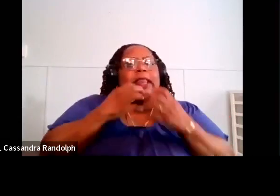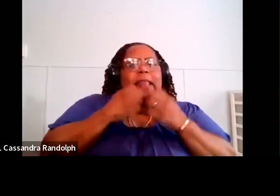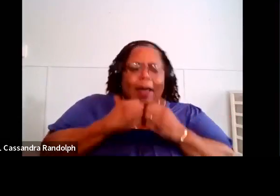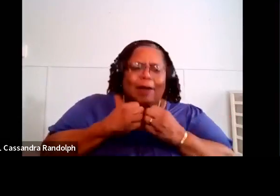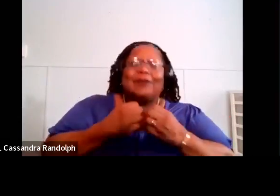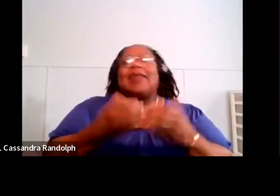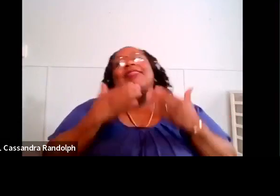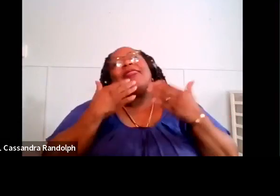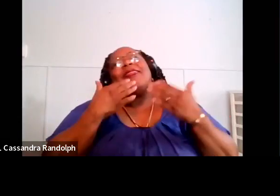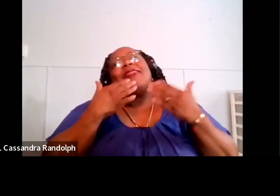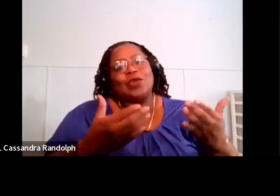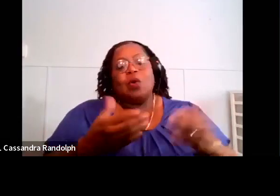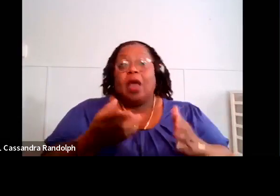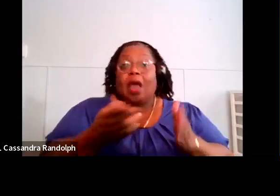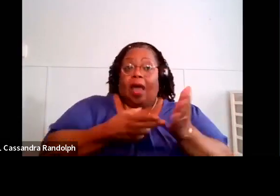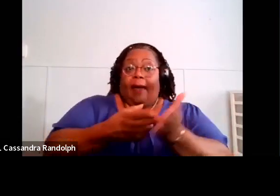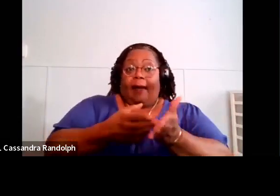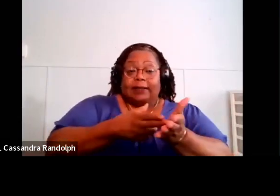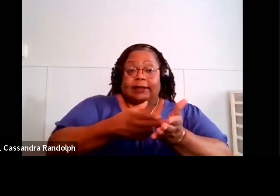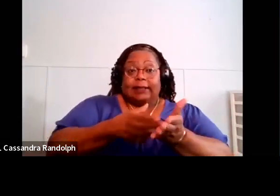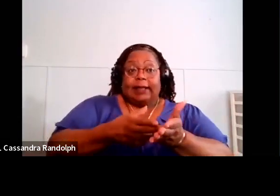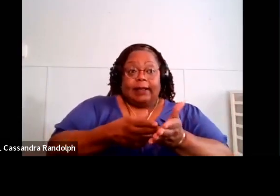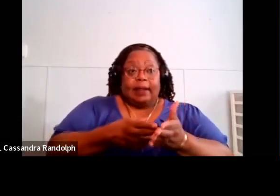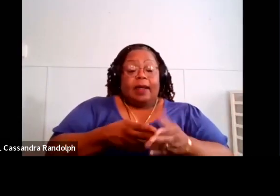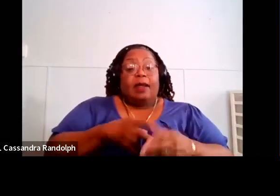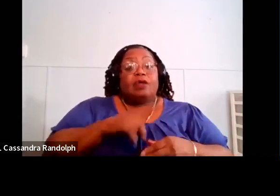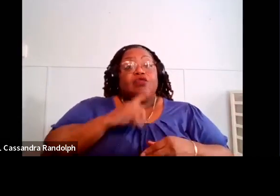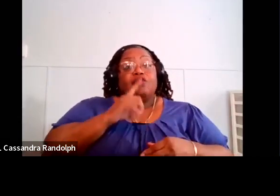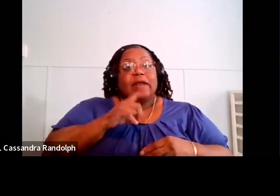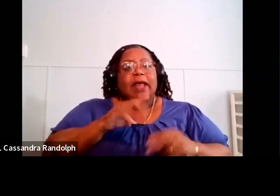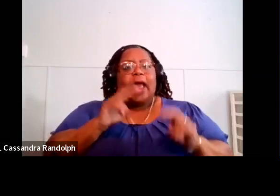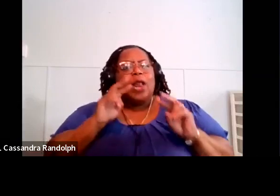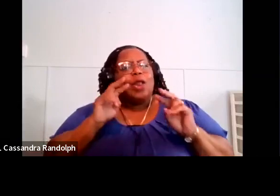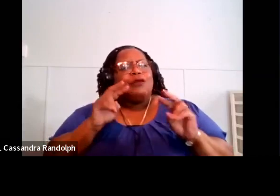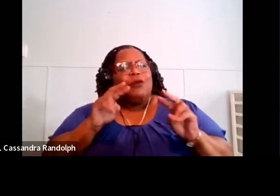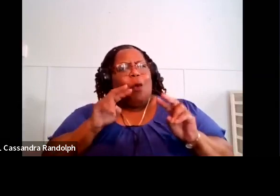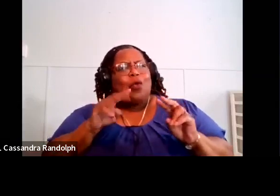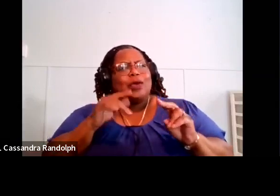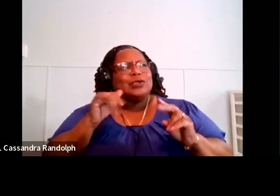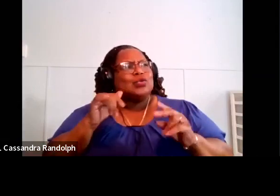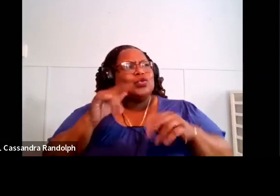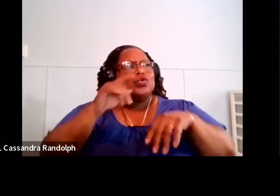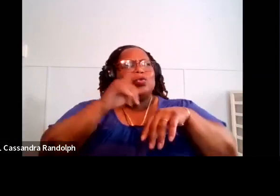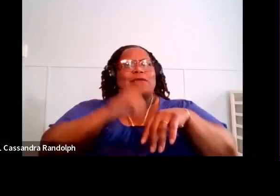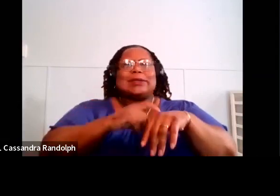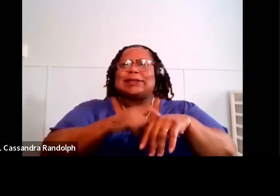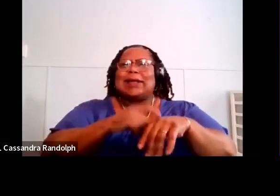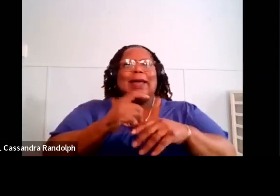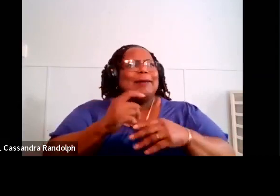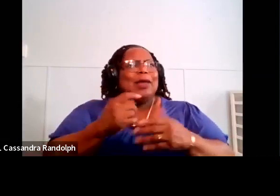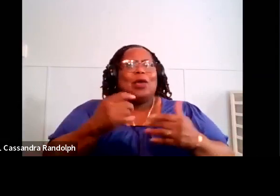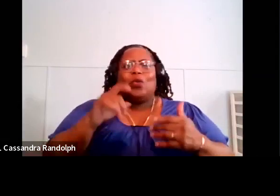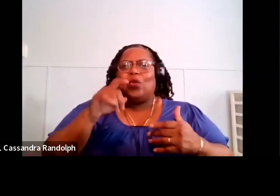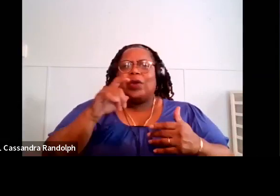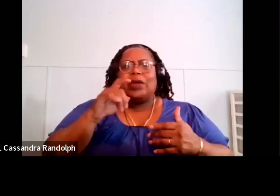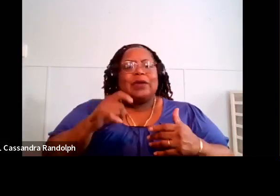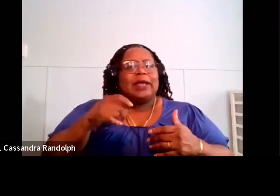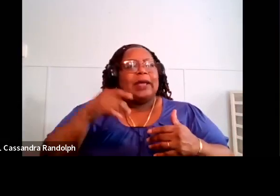discriminated against because of our race and gender and identity because of who we